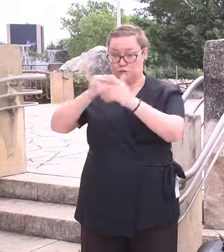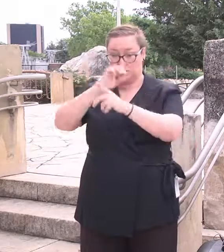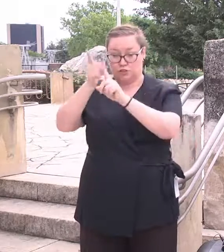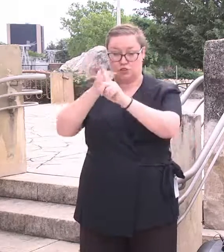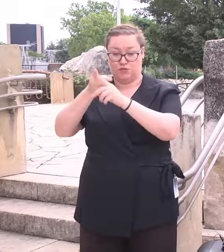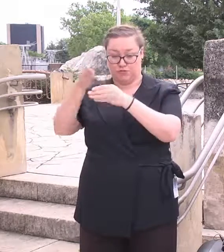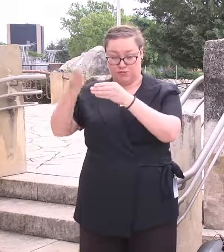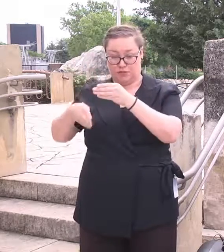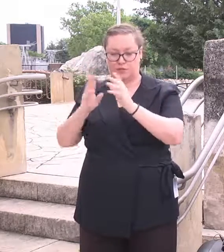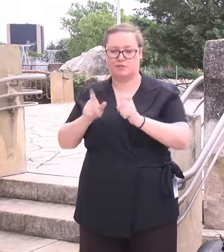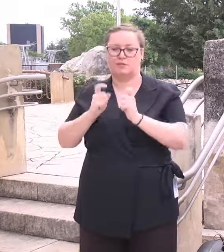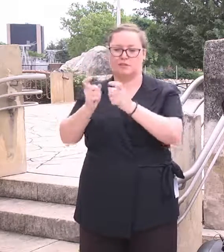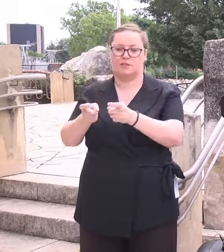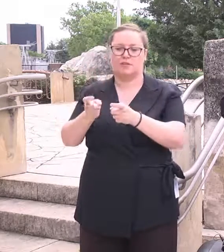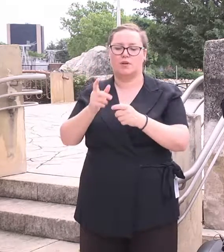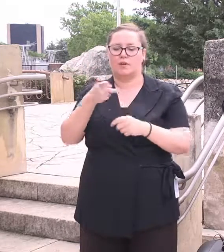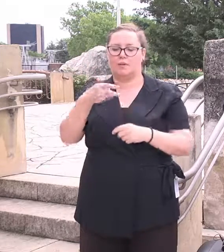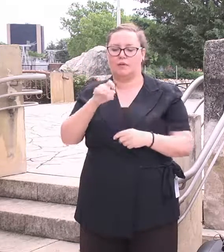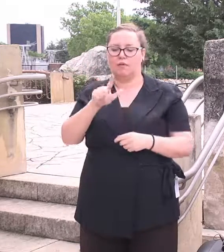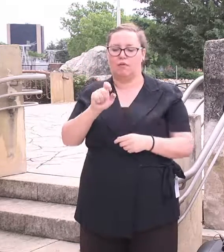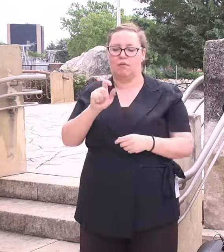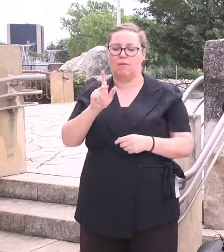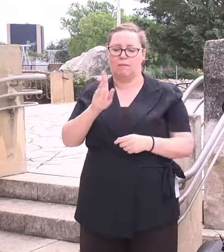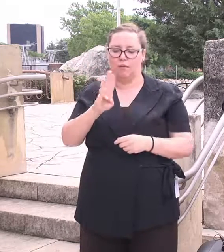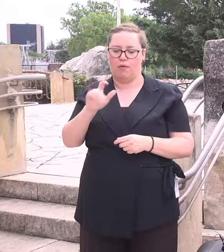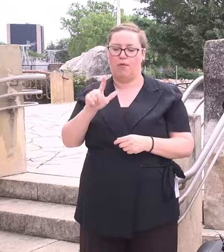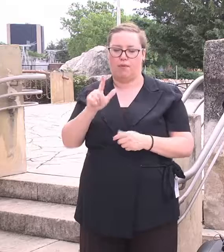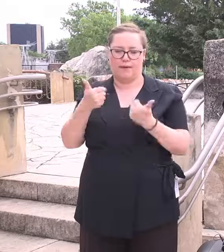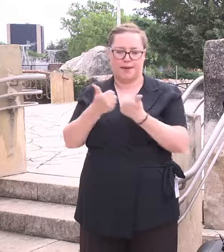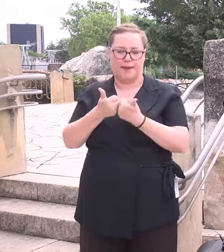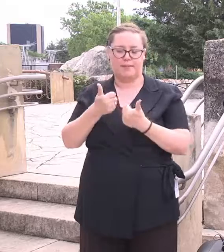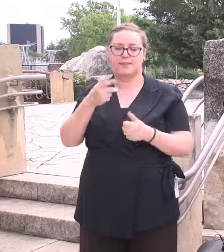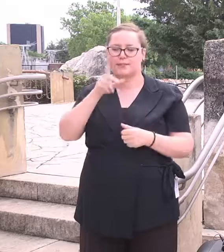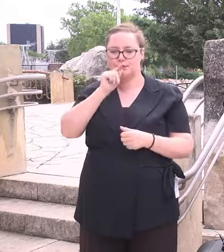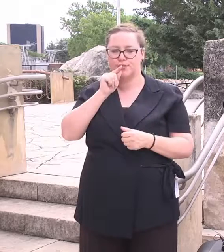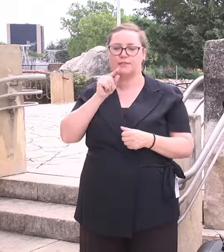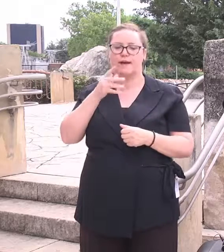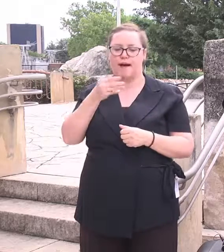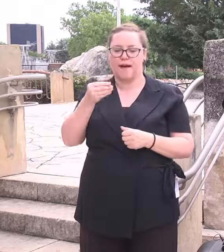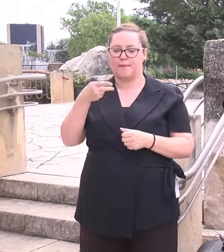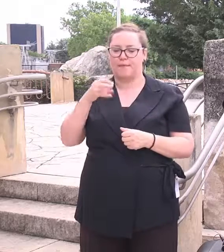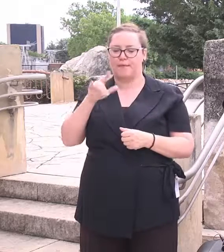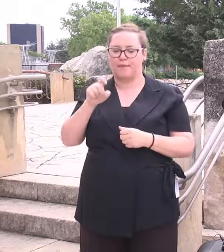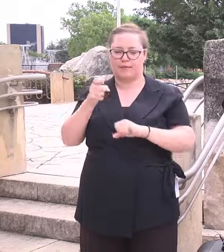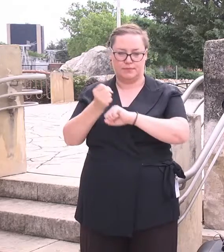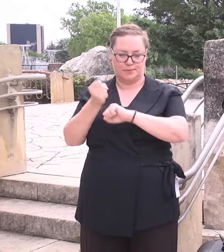ball games at chicken and pickle we also also have a great schedule of programs for all ages